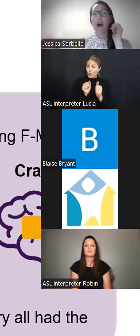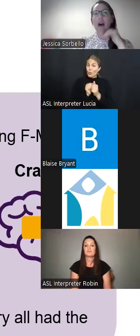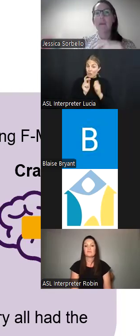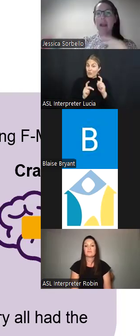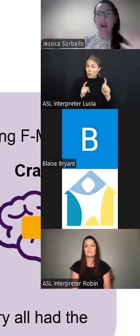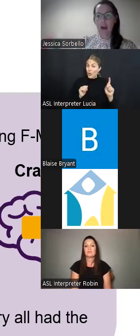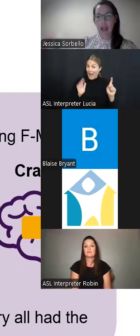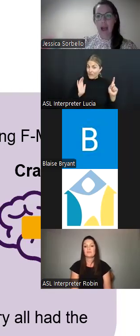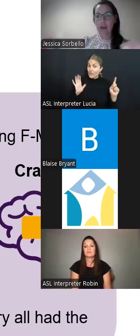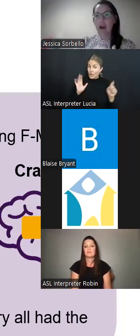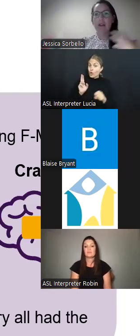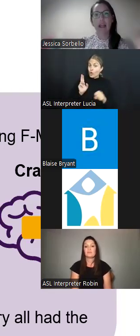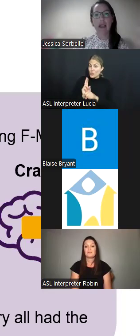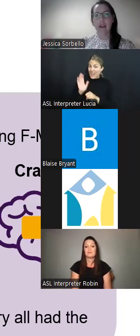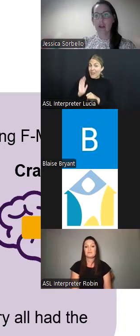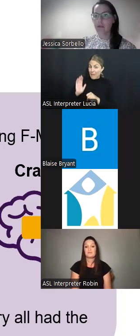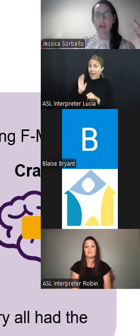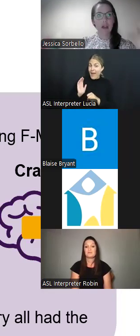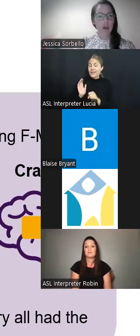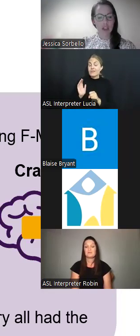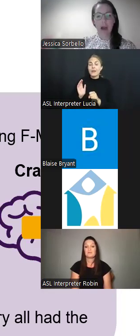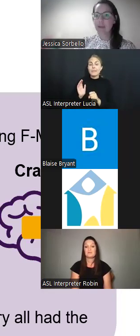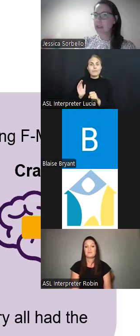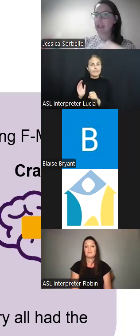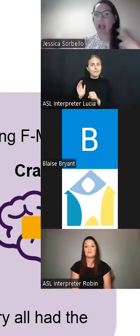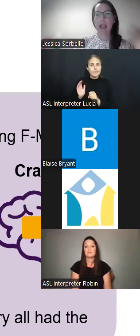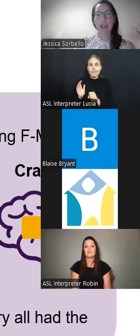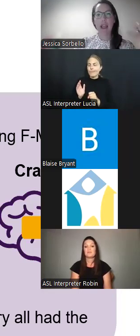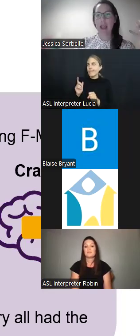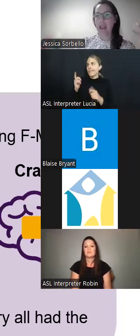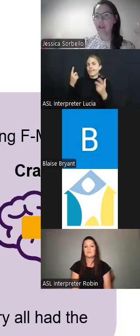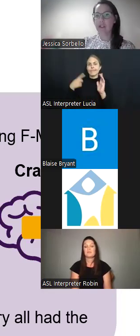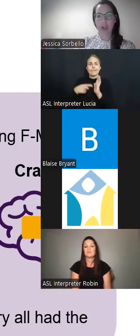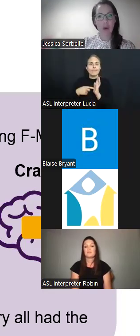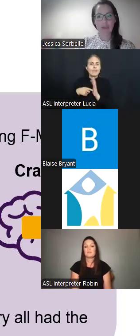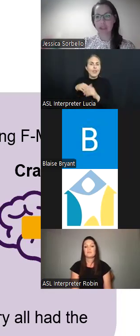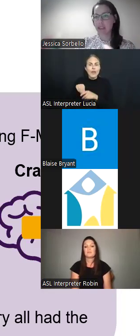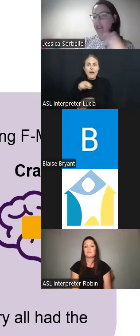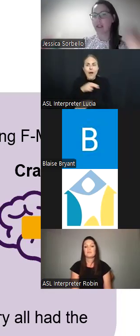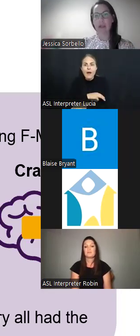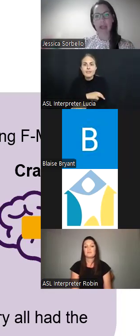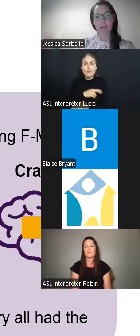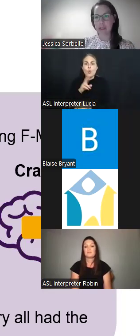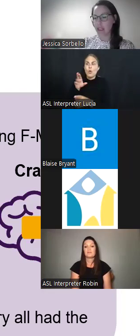stay, a nursing home facility, a rehab facility. Many individuals are going to say nope it is fine. I don't want